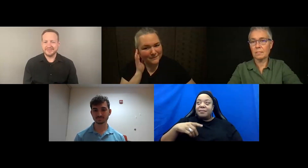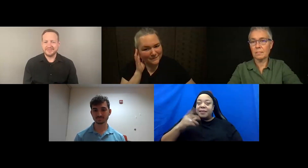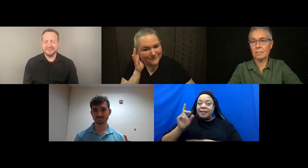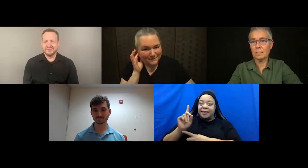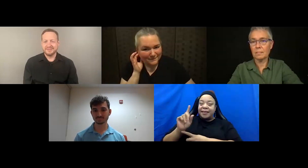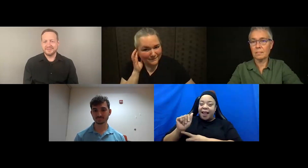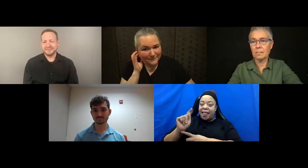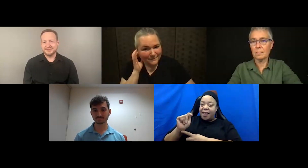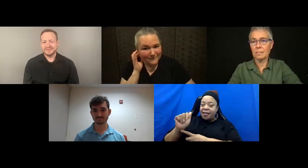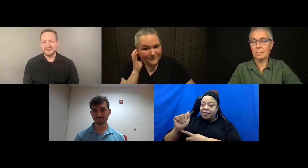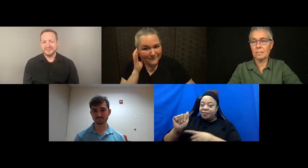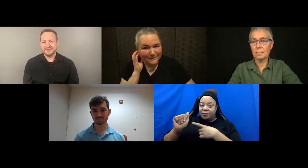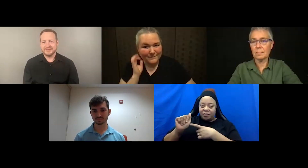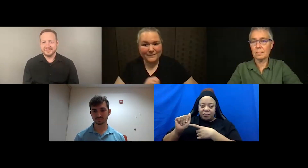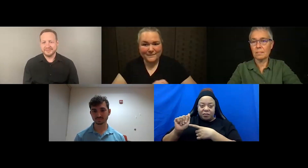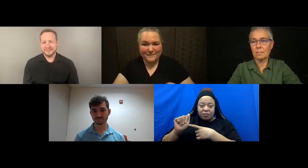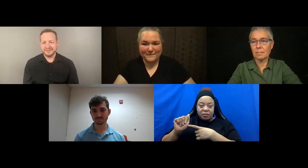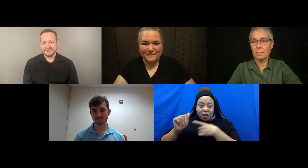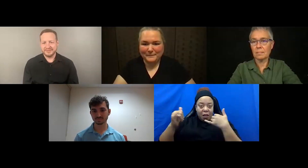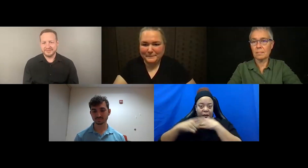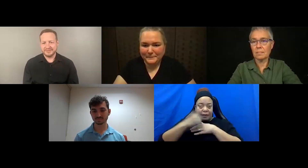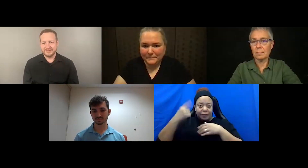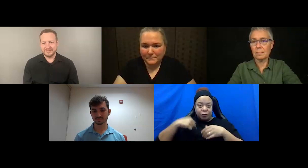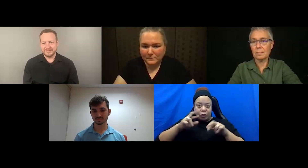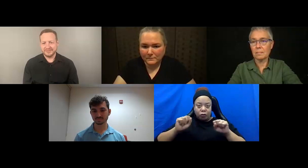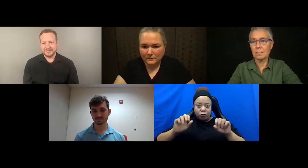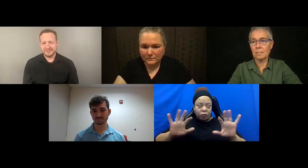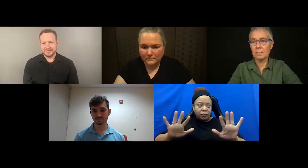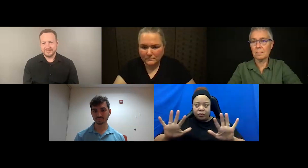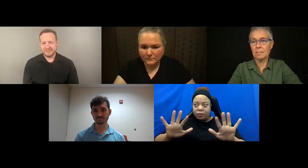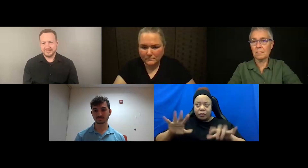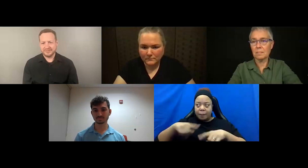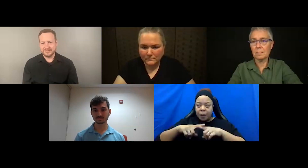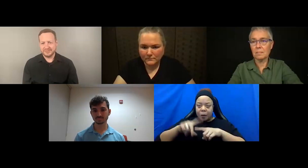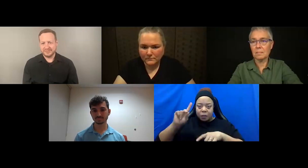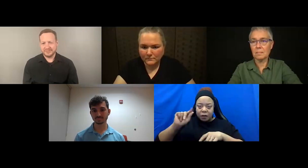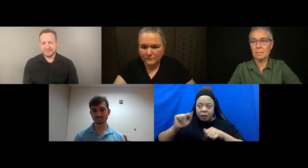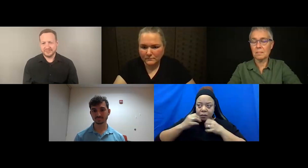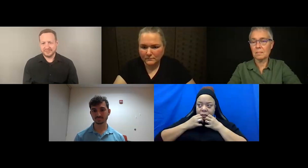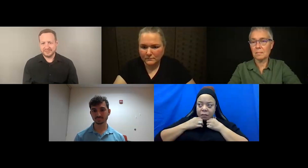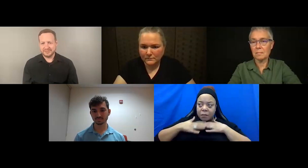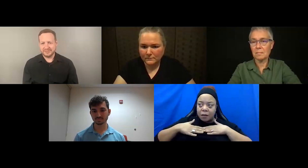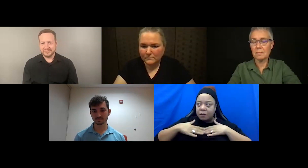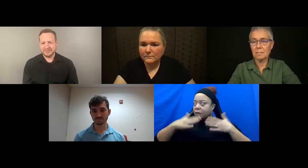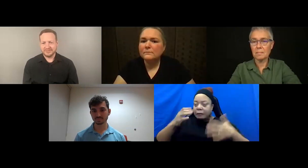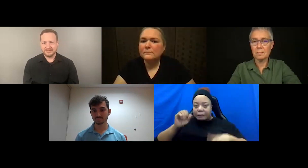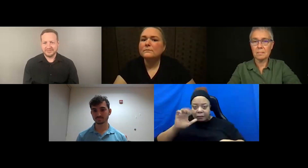Data. Today, we are dependent on data. Are we ready to